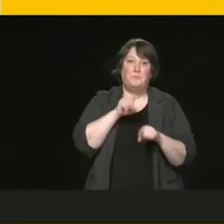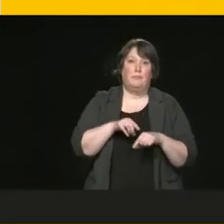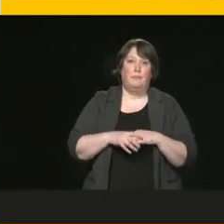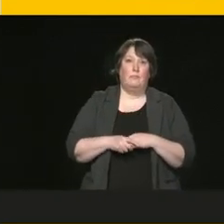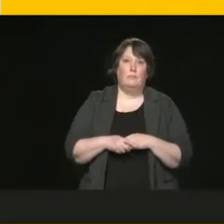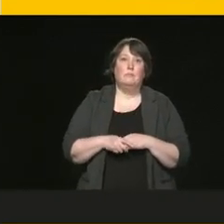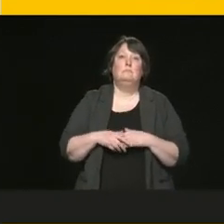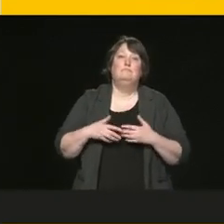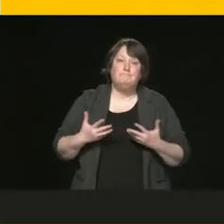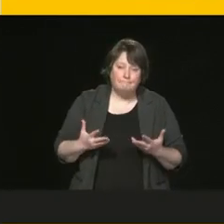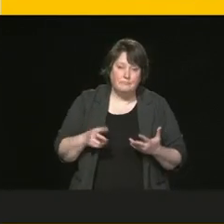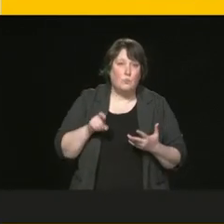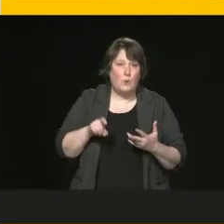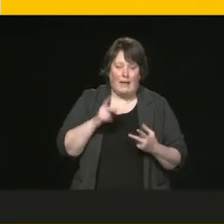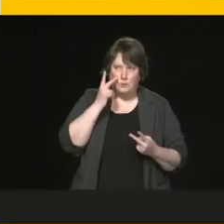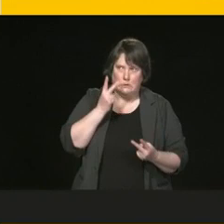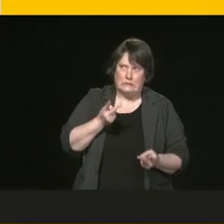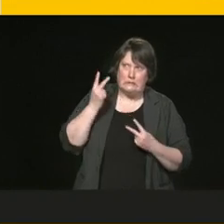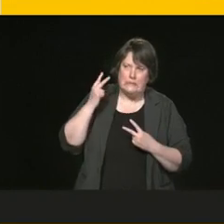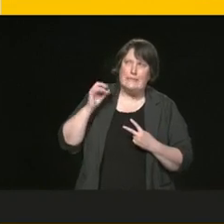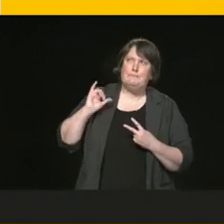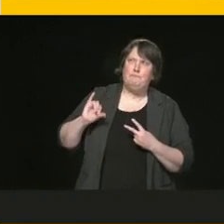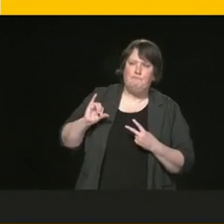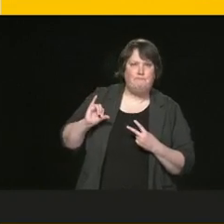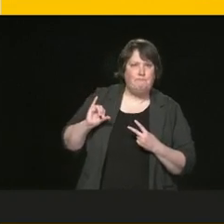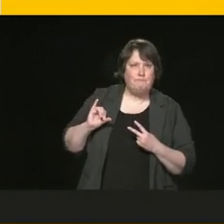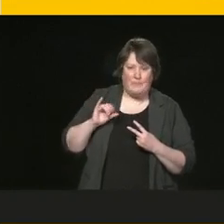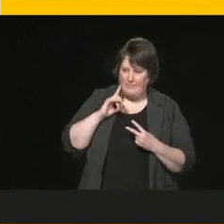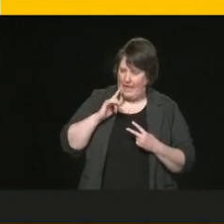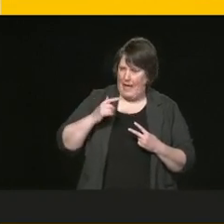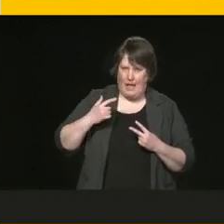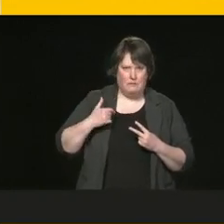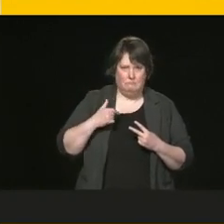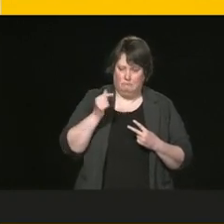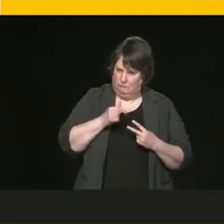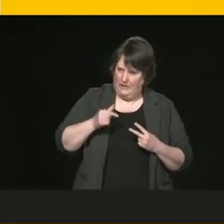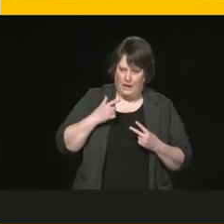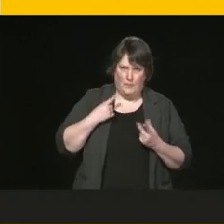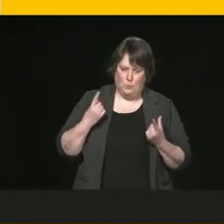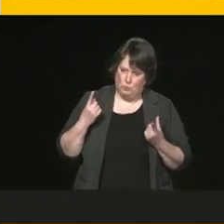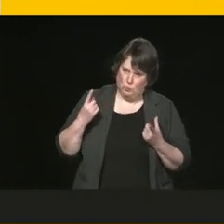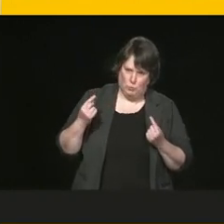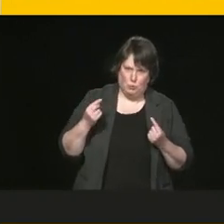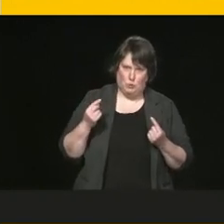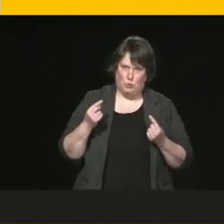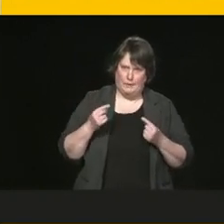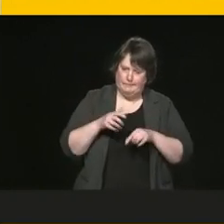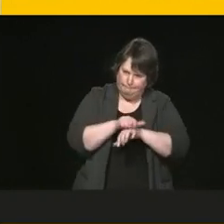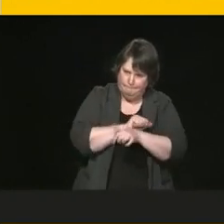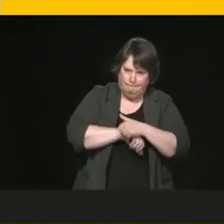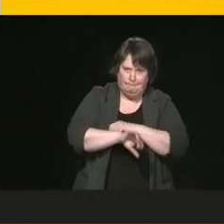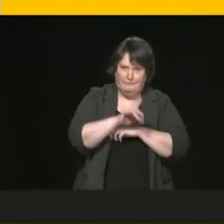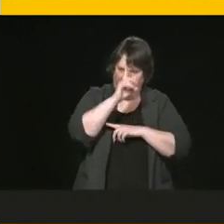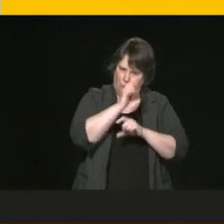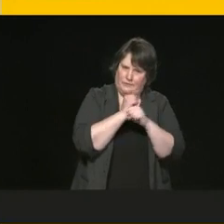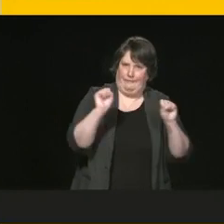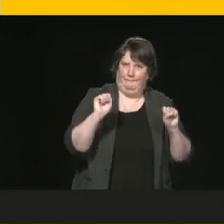Prime Minister Trudeau: I THINK THERE IS OBVIOUSLY REFLECTIONS THAT WE HAVE TO HAVE GOING FORWARD AND WE HAVE TO MAKE SURE THAT WE'RE DOING